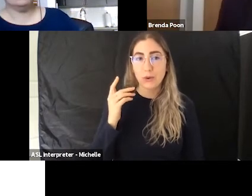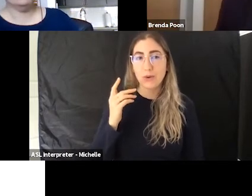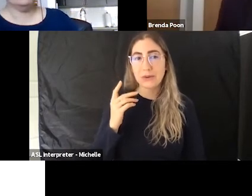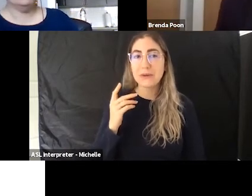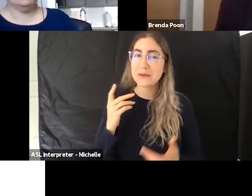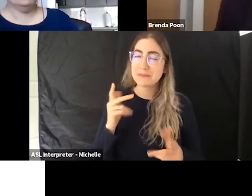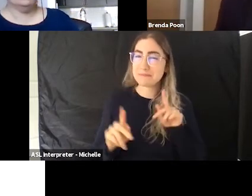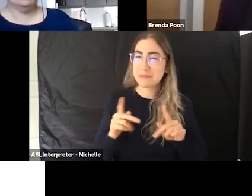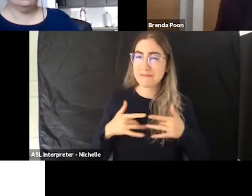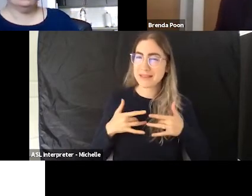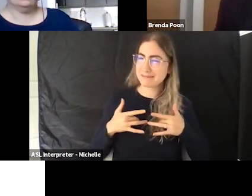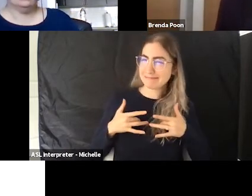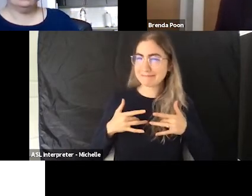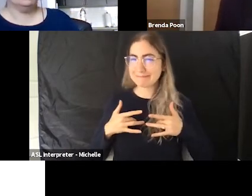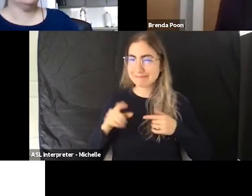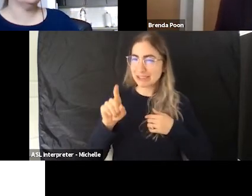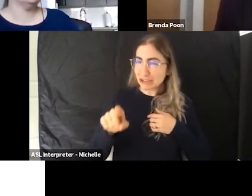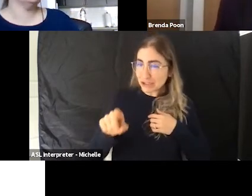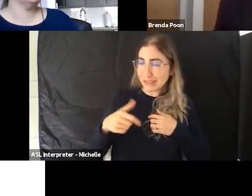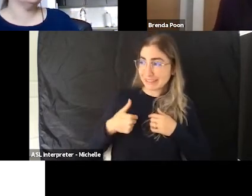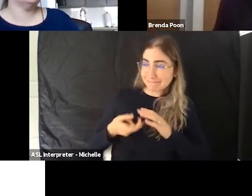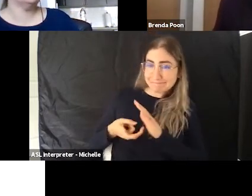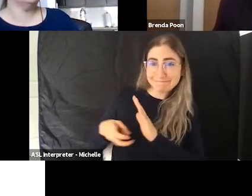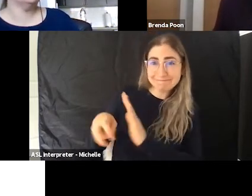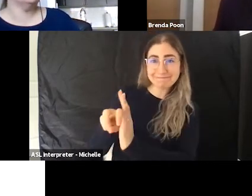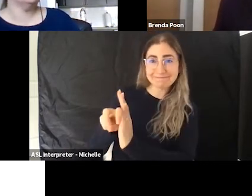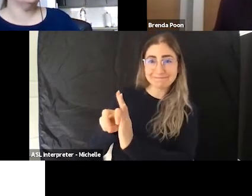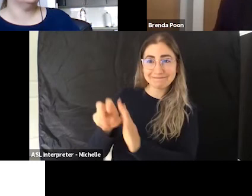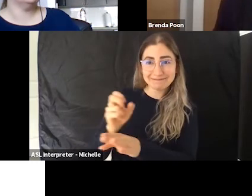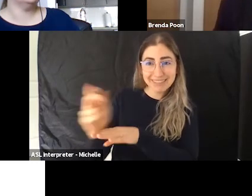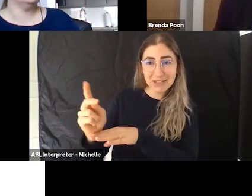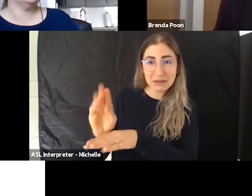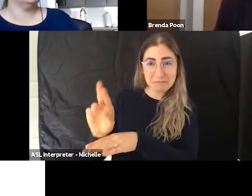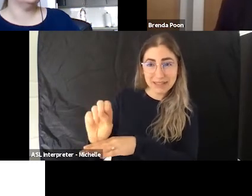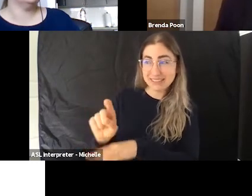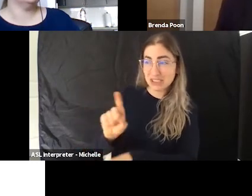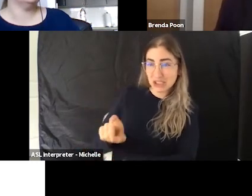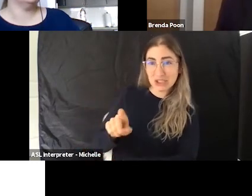WE KNOW THAT THERE WAS HESITATION TO REALLY TAKE PUBLIC TRANSIT AND ONE OF THE PRIMARY REASONS FOR THAT REALLY